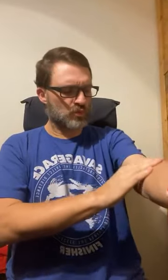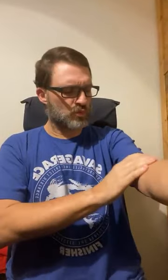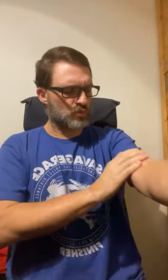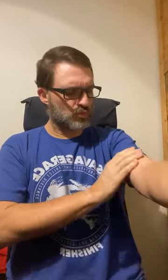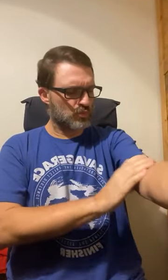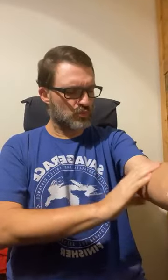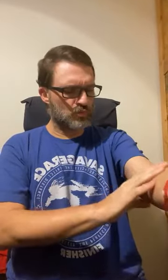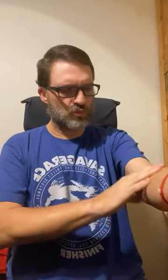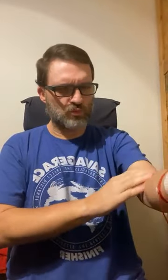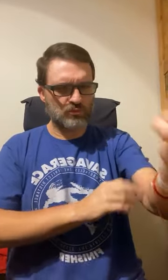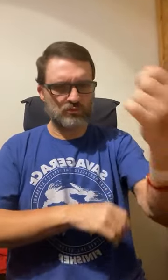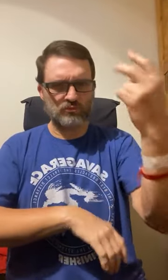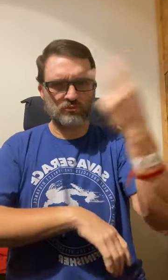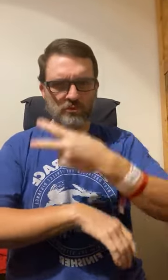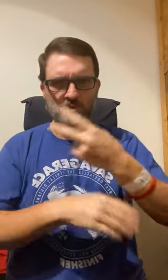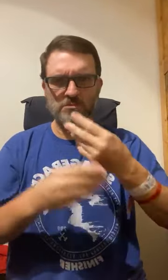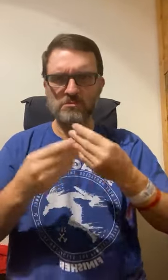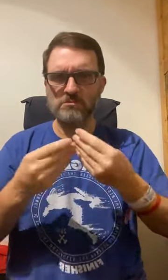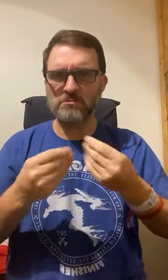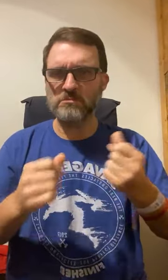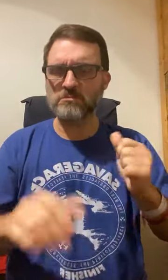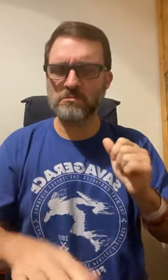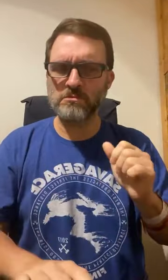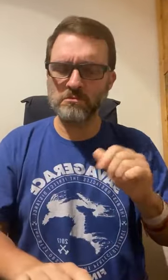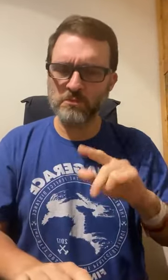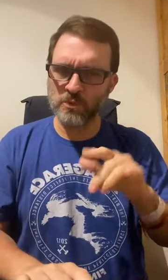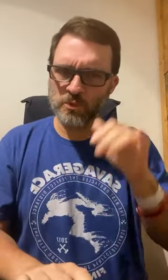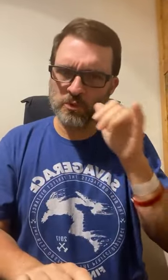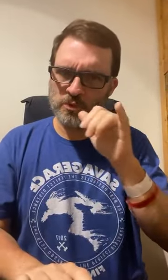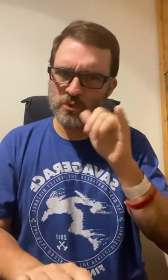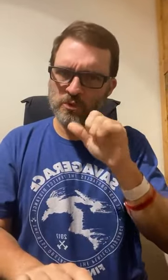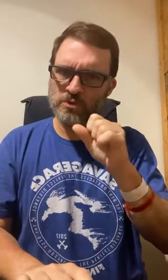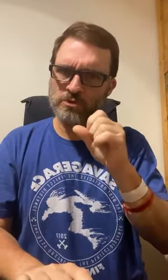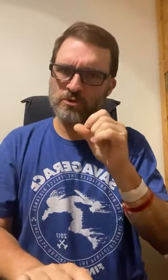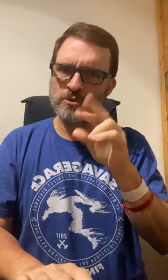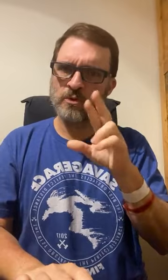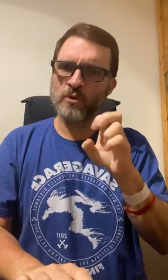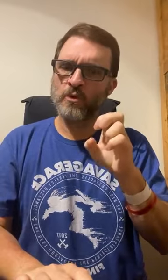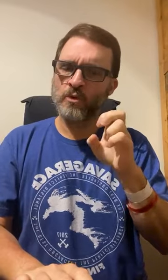I was able to move my arm easier without pain. It only took 2 days then the pain went away.